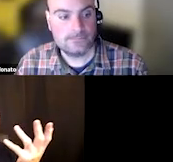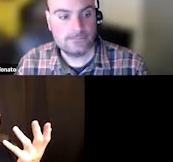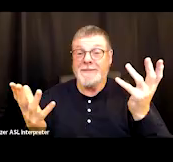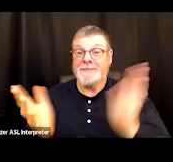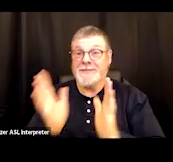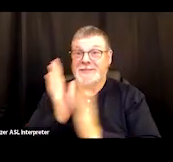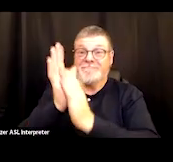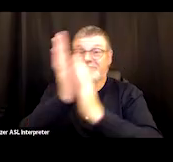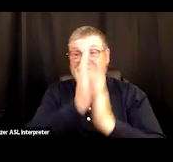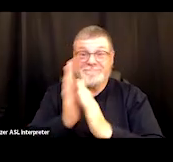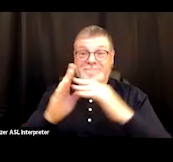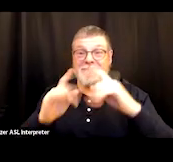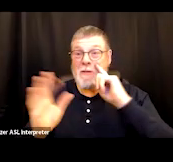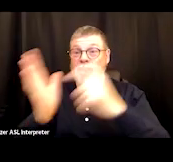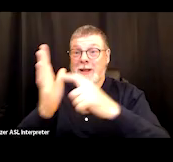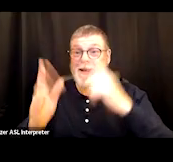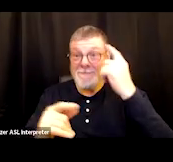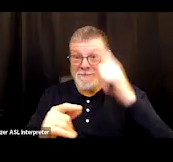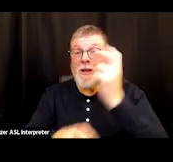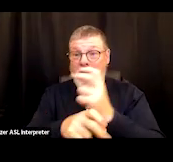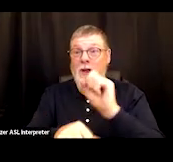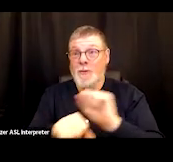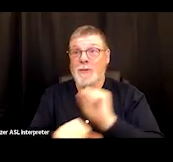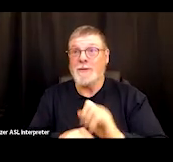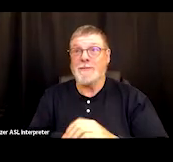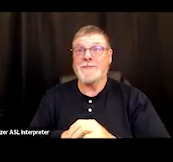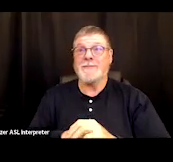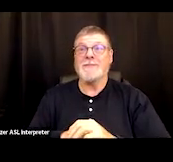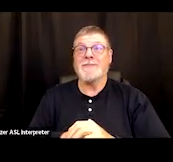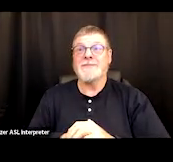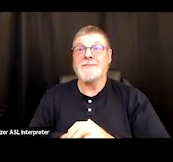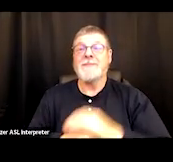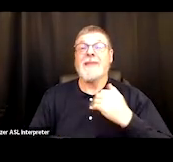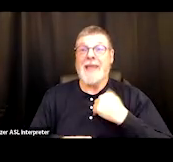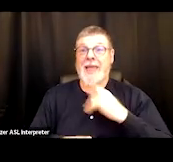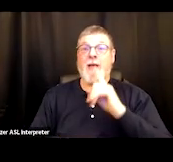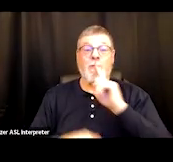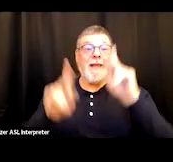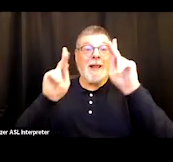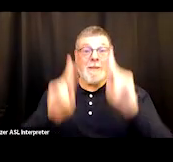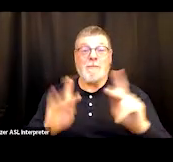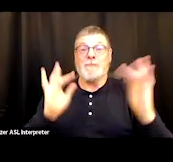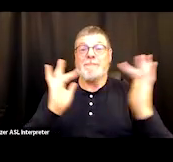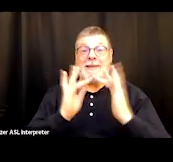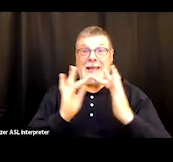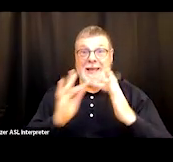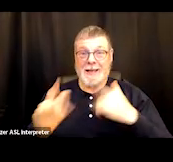for the hard work you're putting into the applications. I actually had someone reach out to me about a month ago